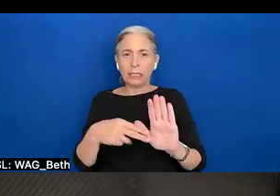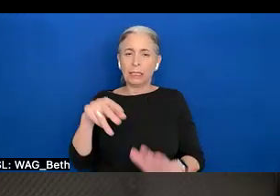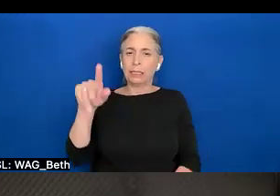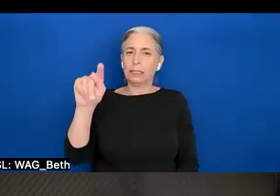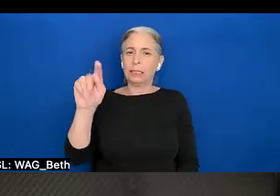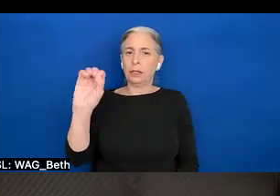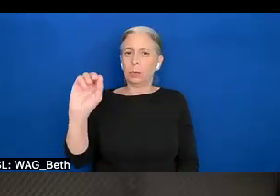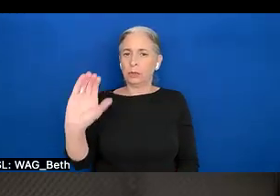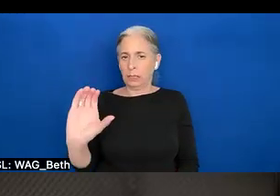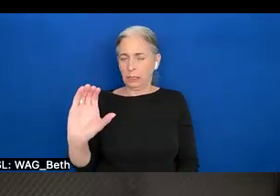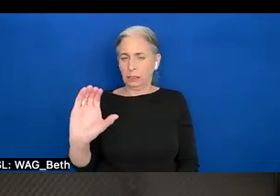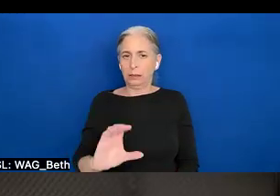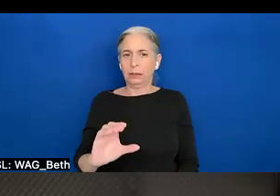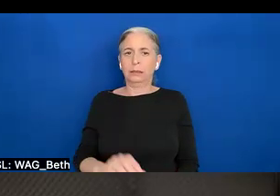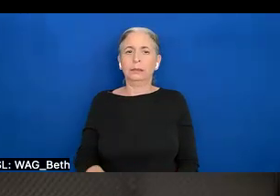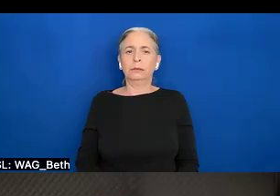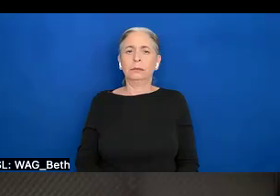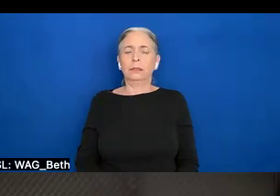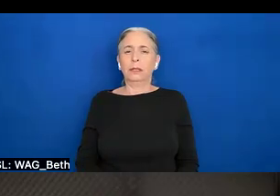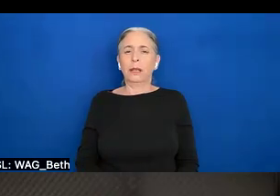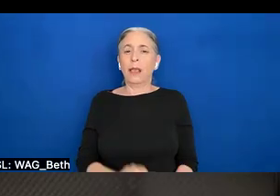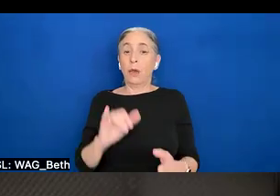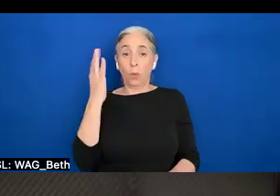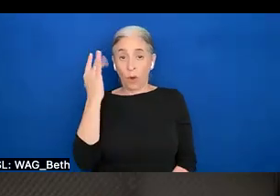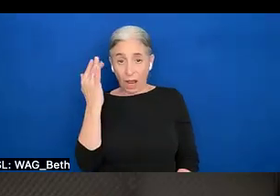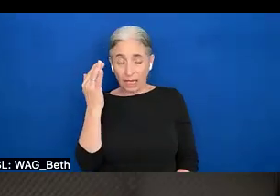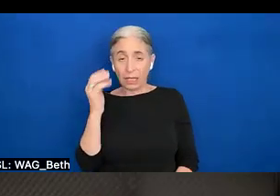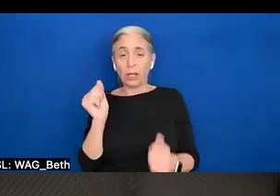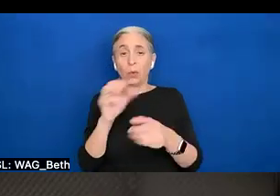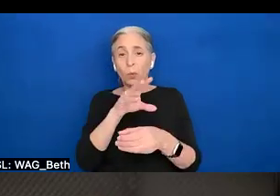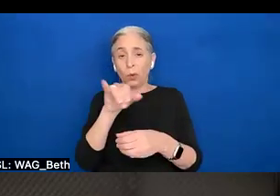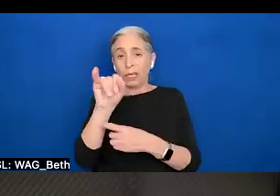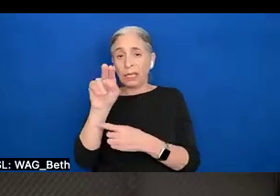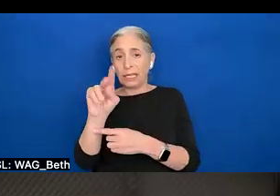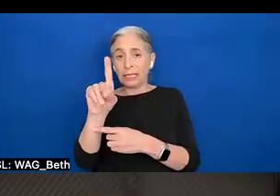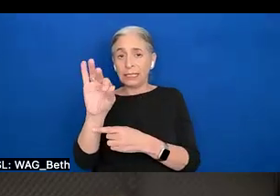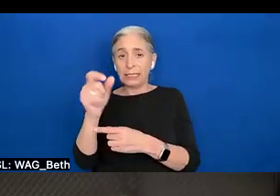And that's why -- and that's because InDesign built the